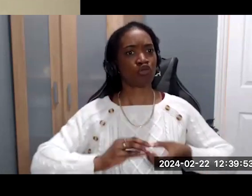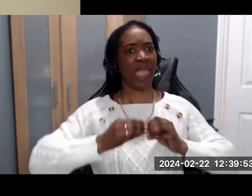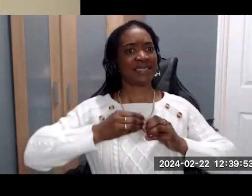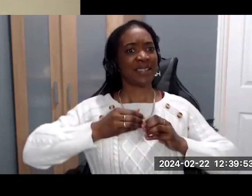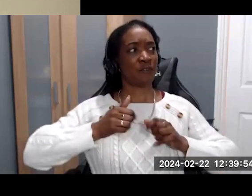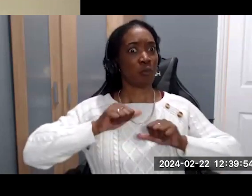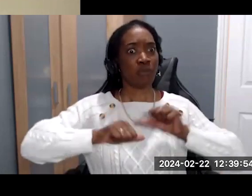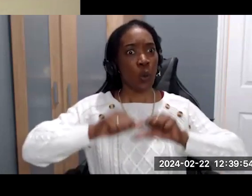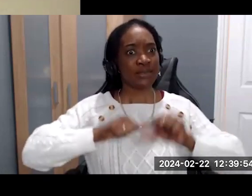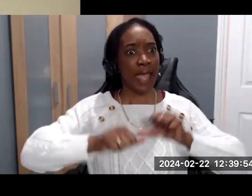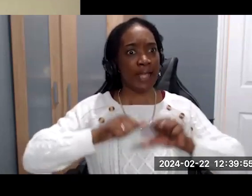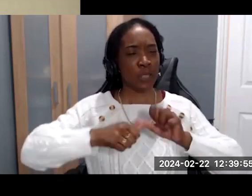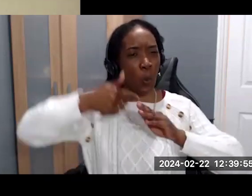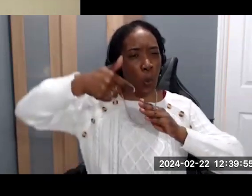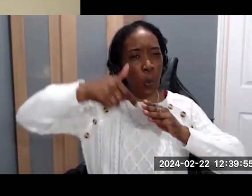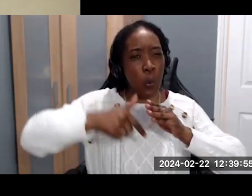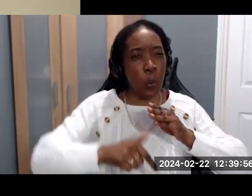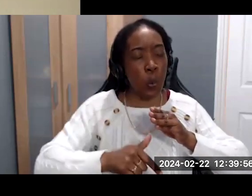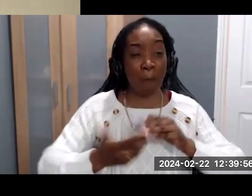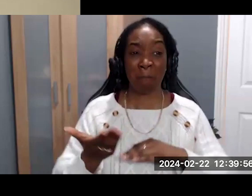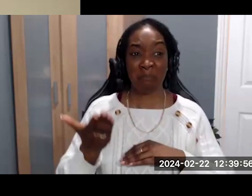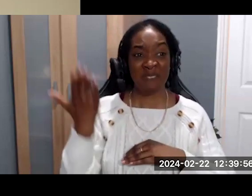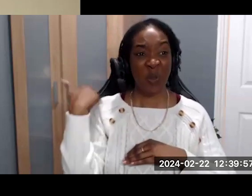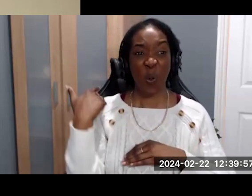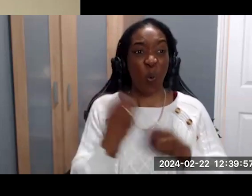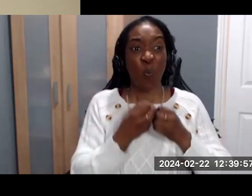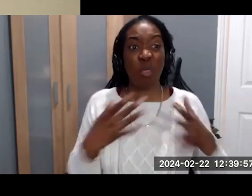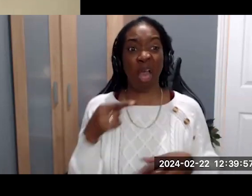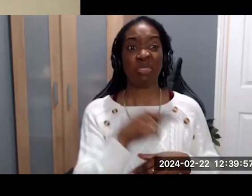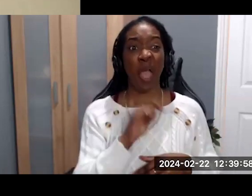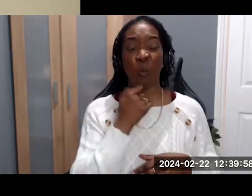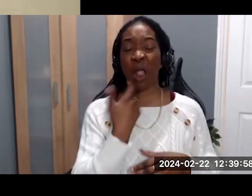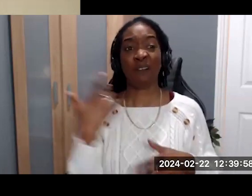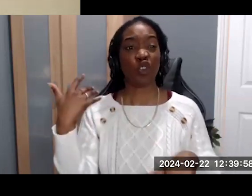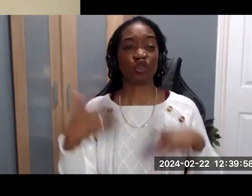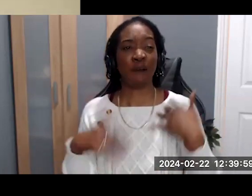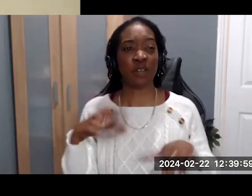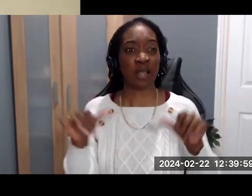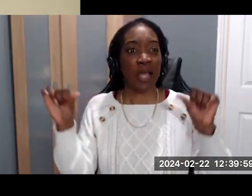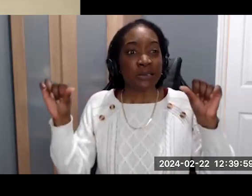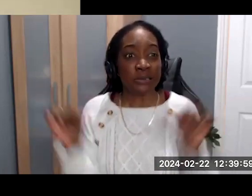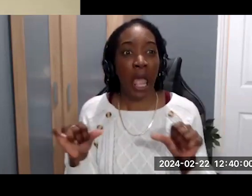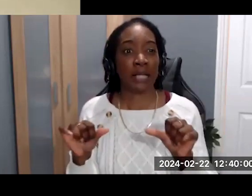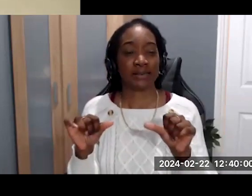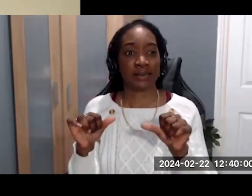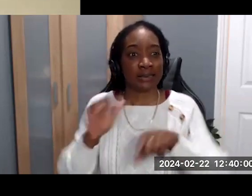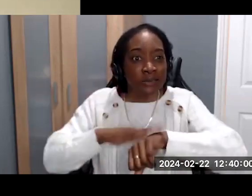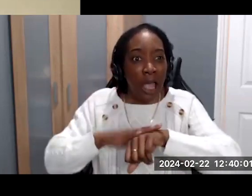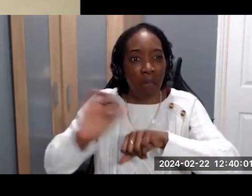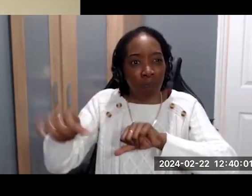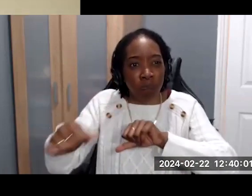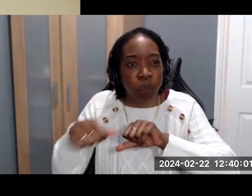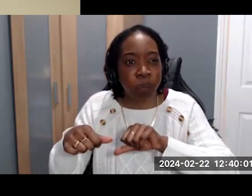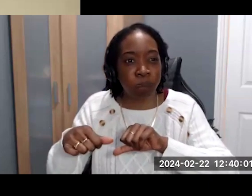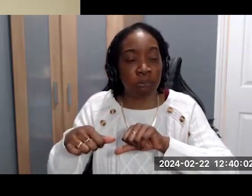that otherwise would have suffered from a rather tight production schedule during residents I also